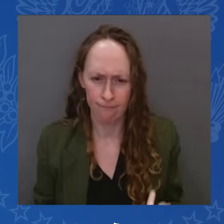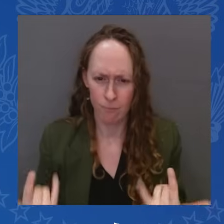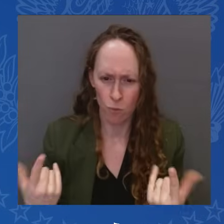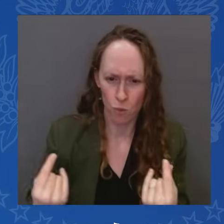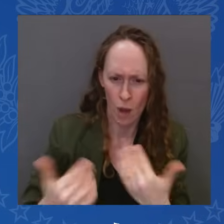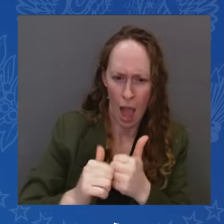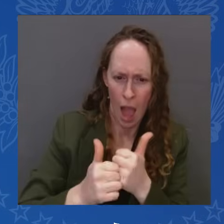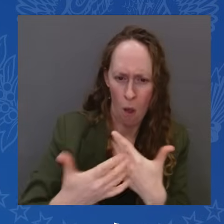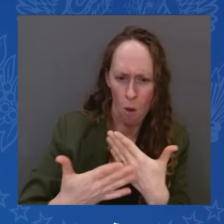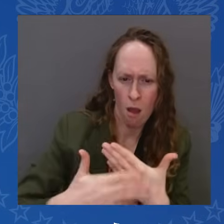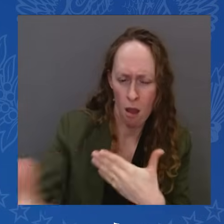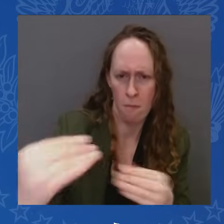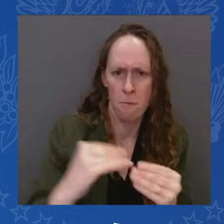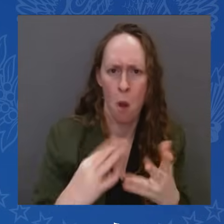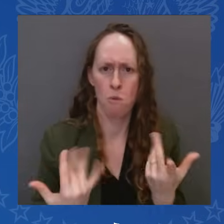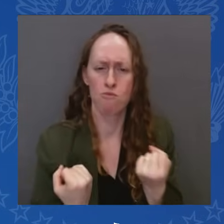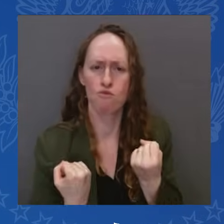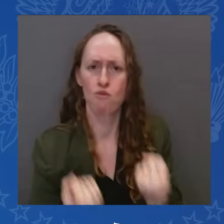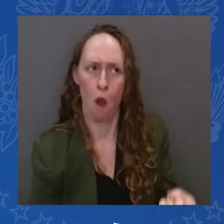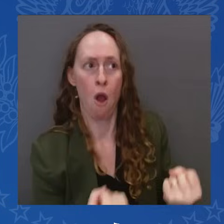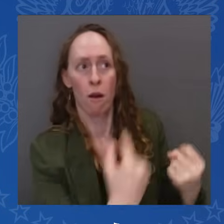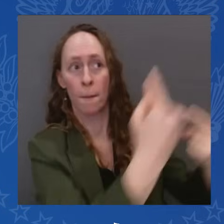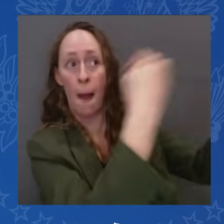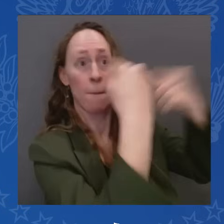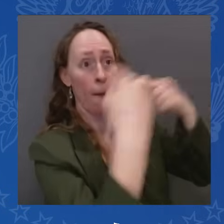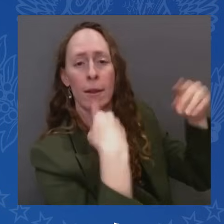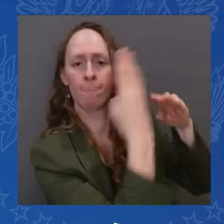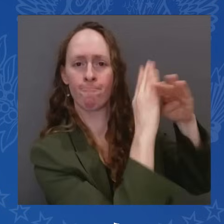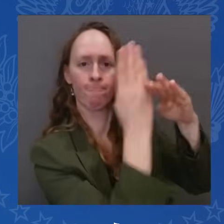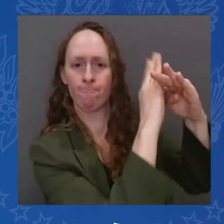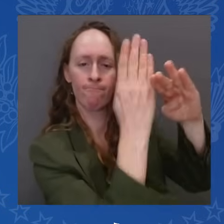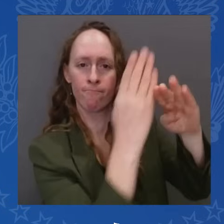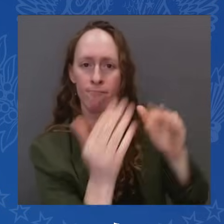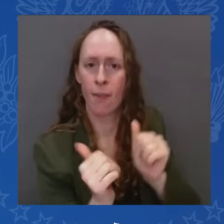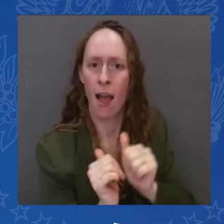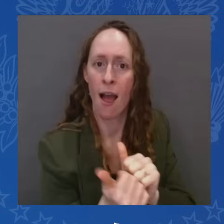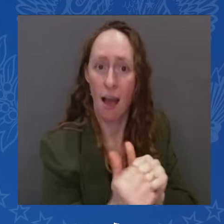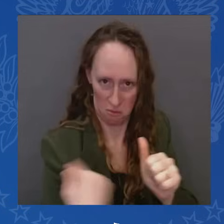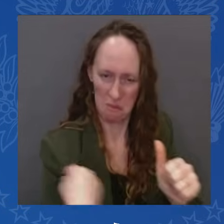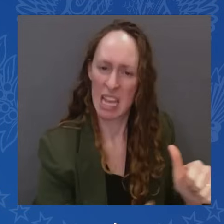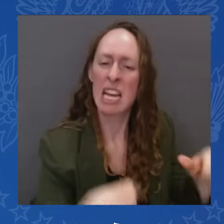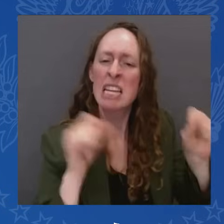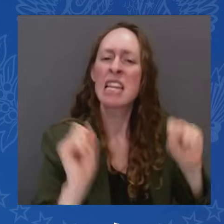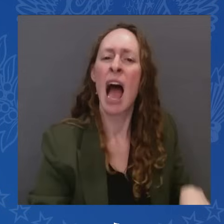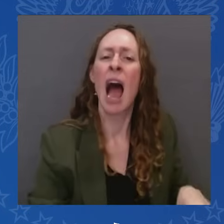Russian logistics on Ukraine's land. Mr. President, thank you very much for your supporting --